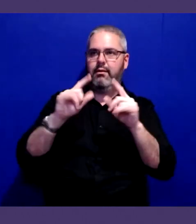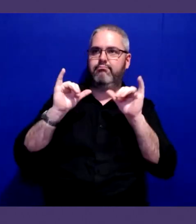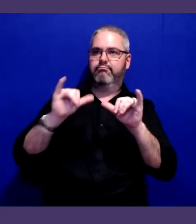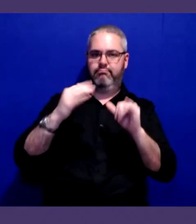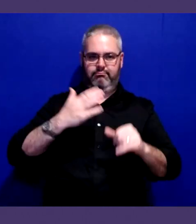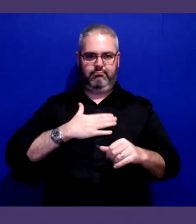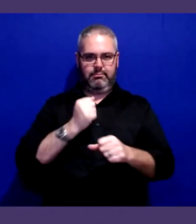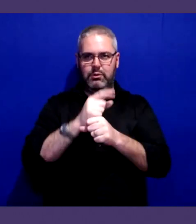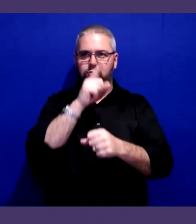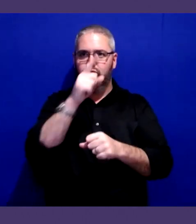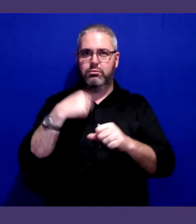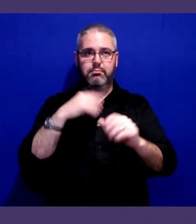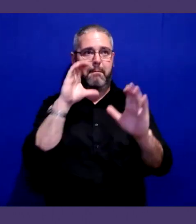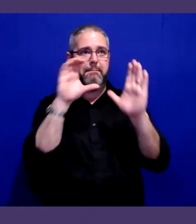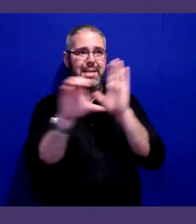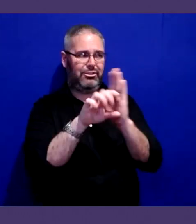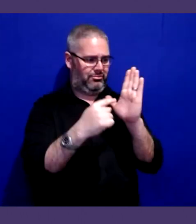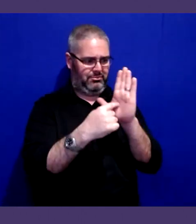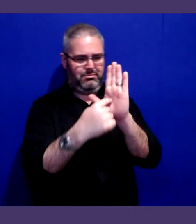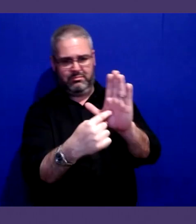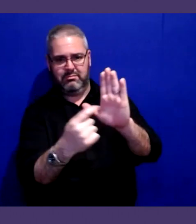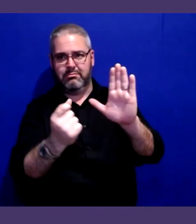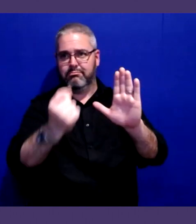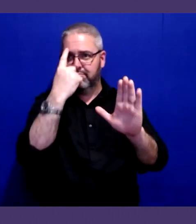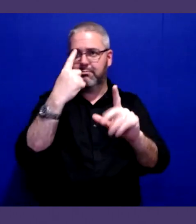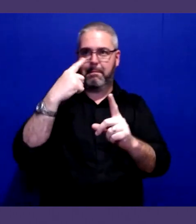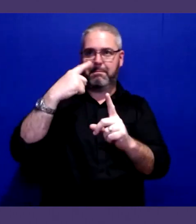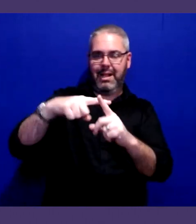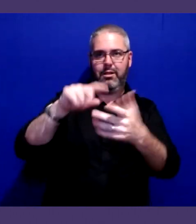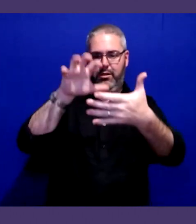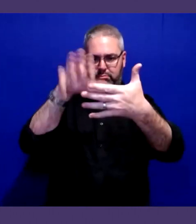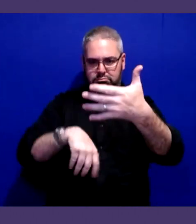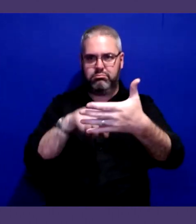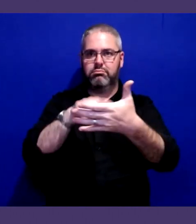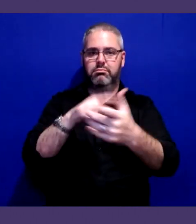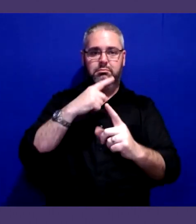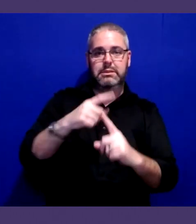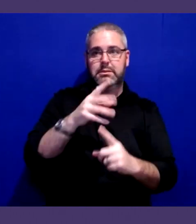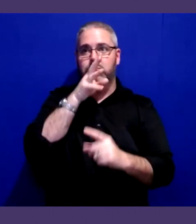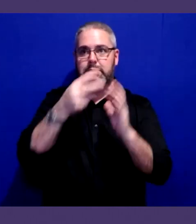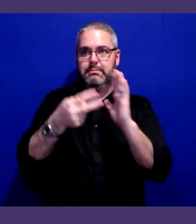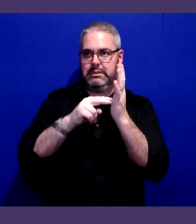but also a written and spoken means of communicating that.